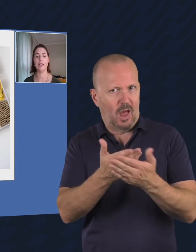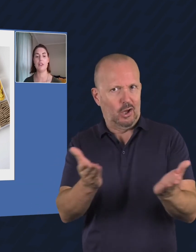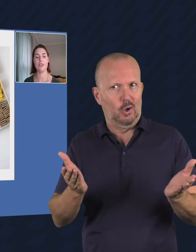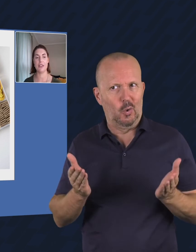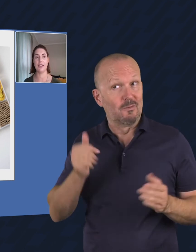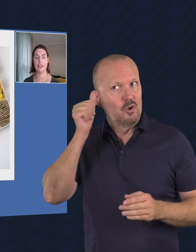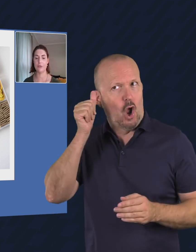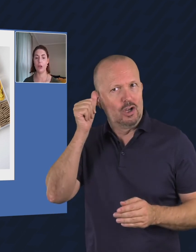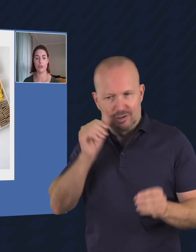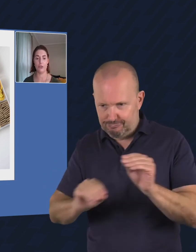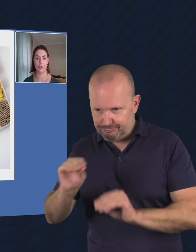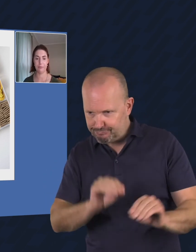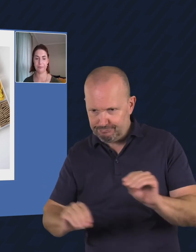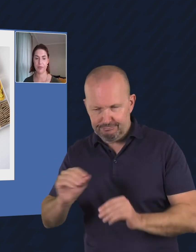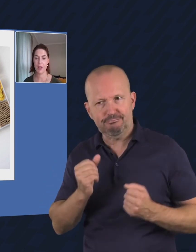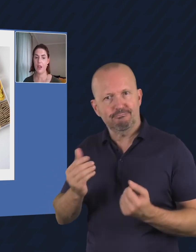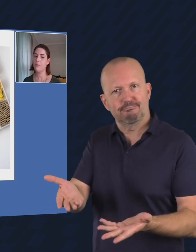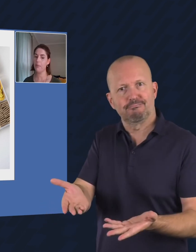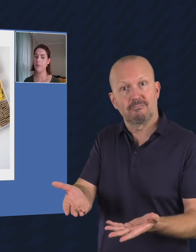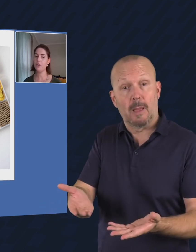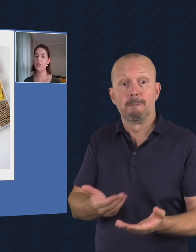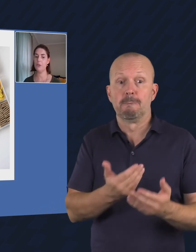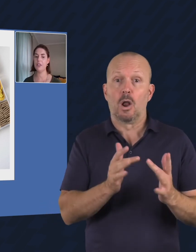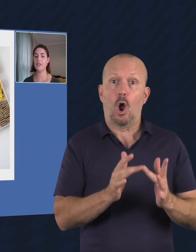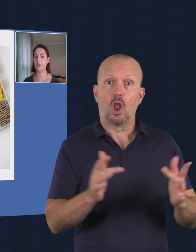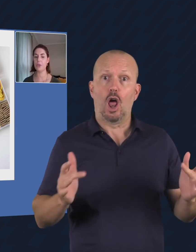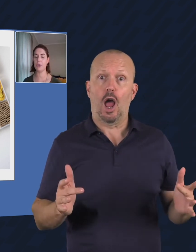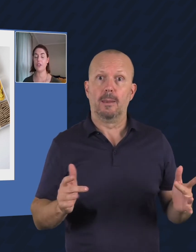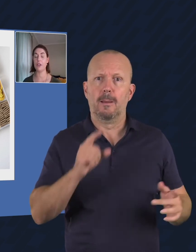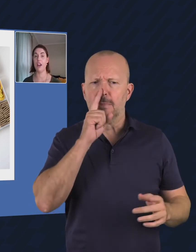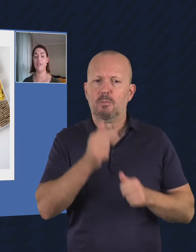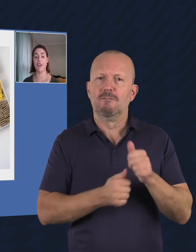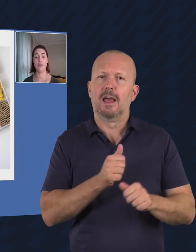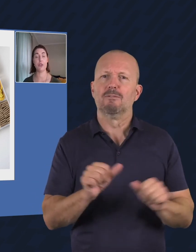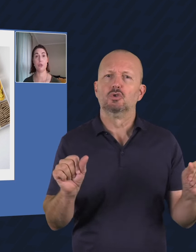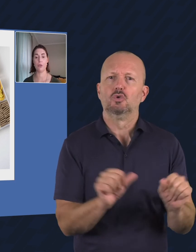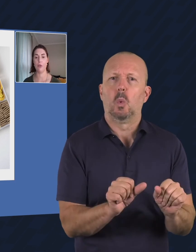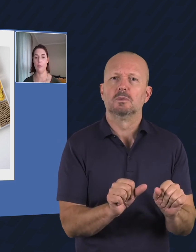collections and collective knowledge of them. But people consuming digital stories online favour the short form.